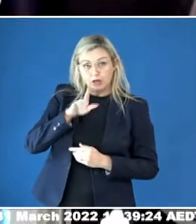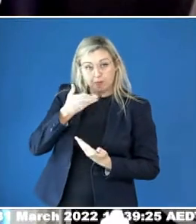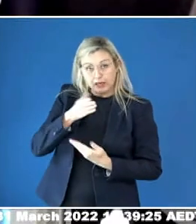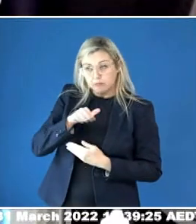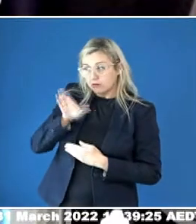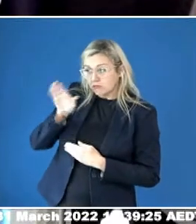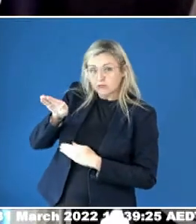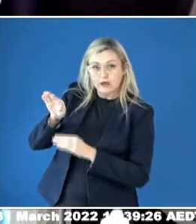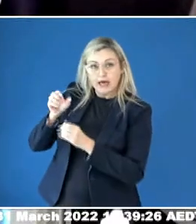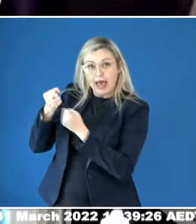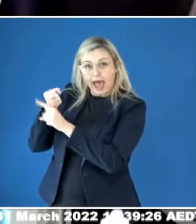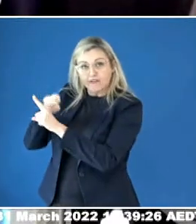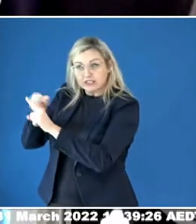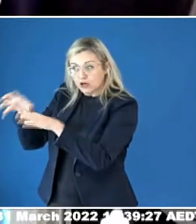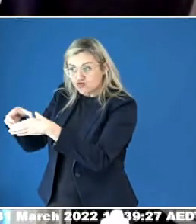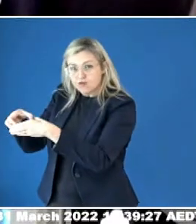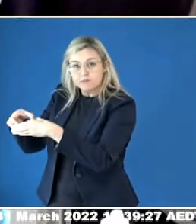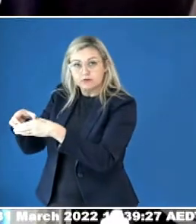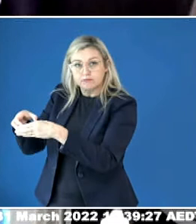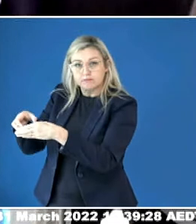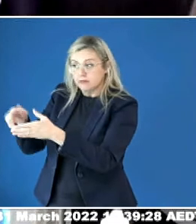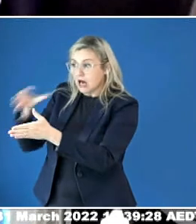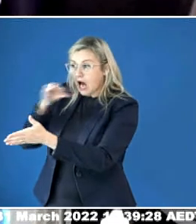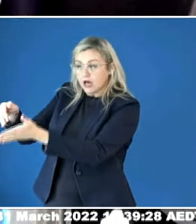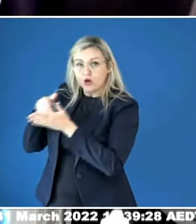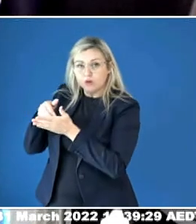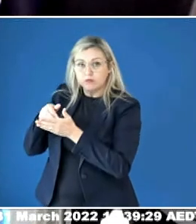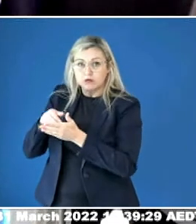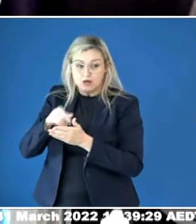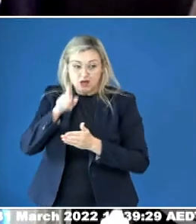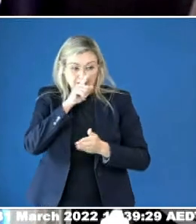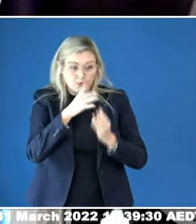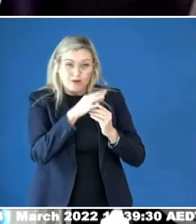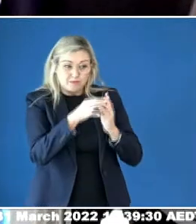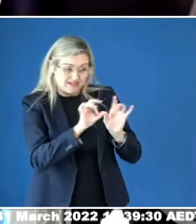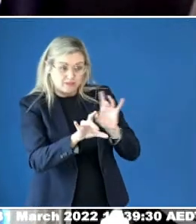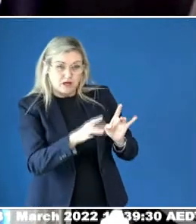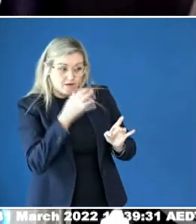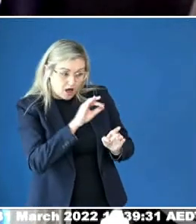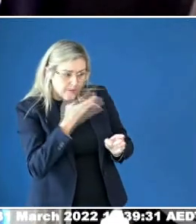Yes. Absolutely, yes. MS BENNETT: On how those conversations can be held and supported. MS CUMMING: Yes.